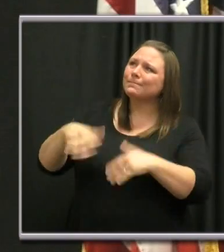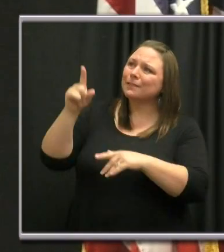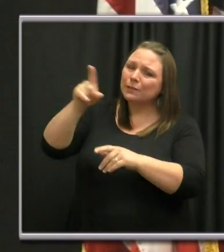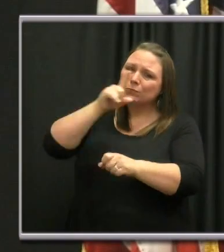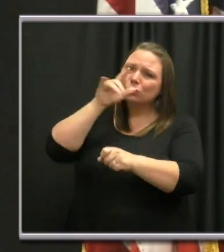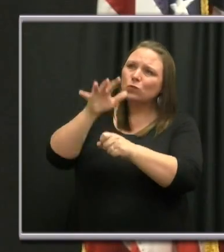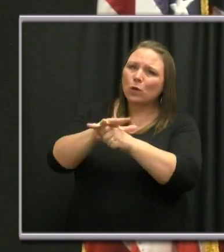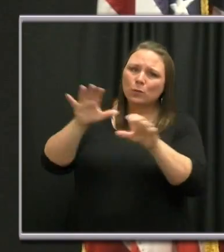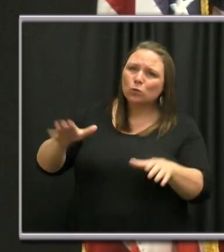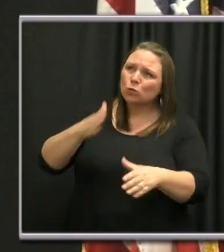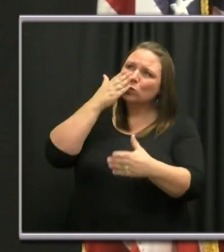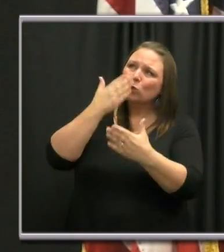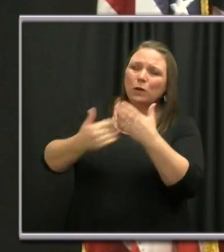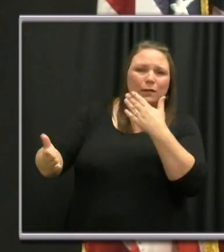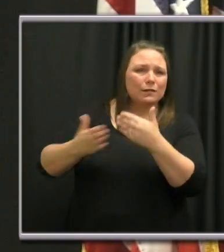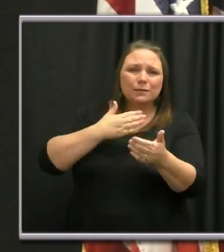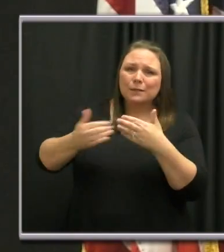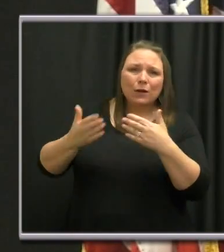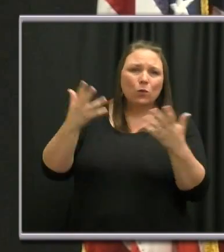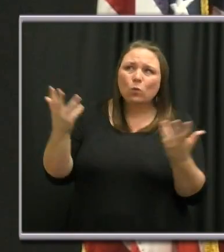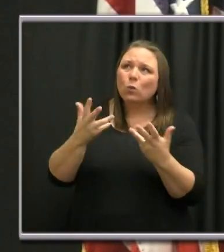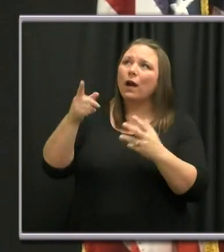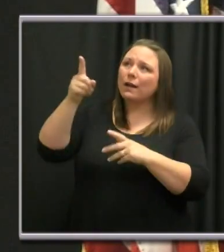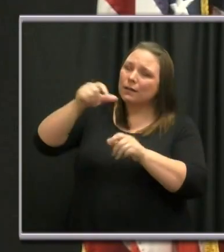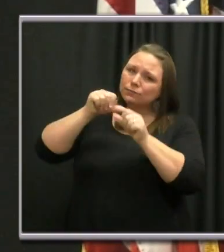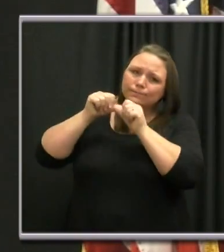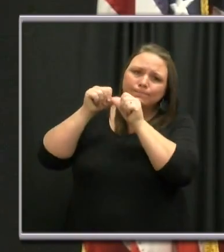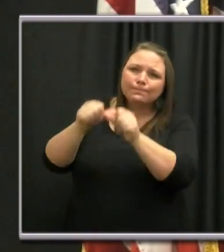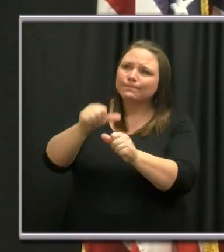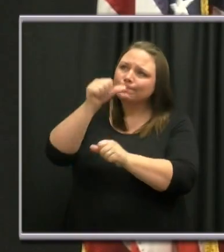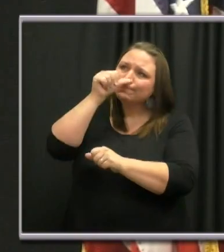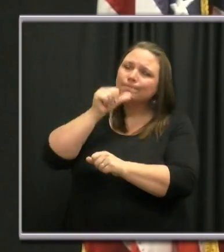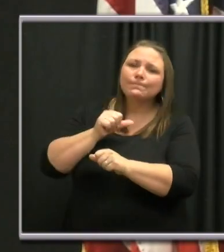GIVEN TO US BY A MAN WHO